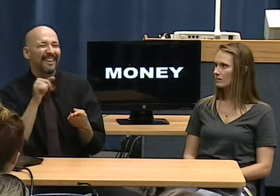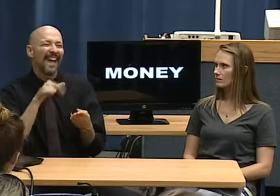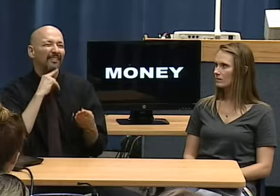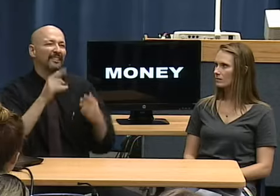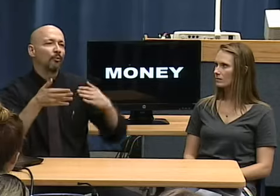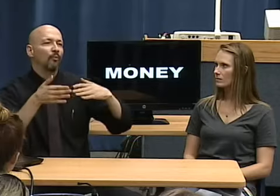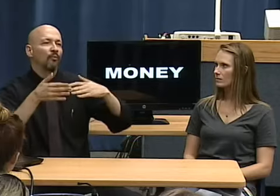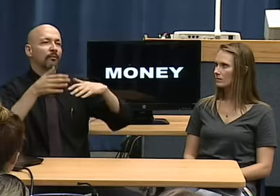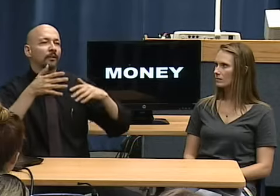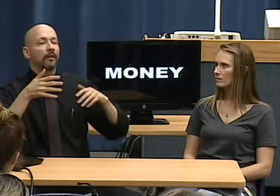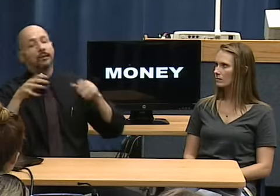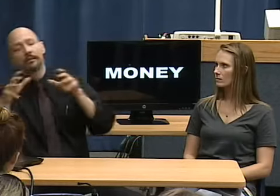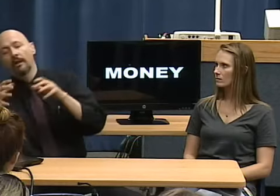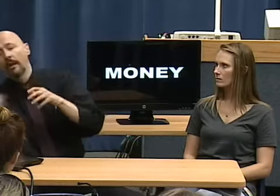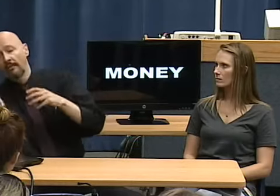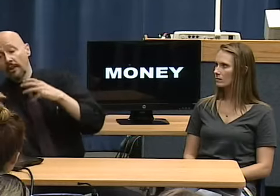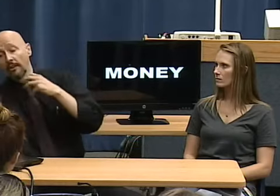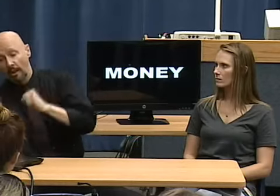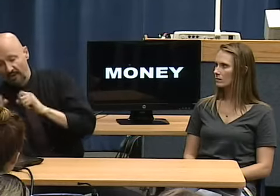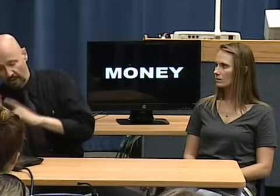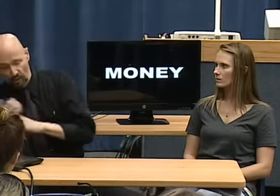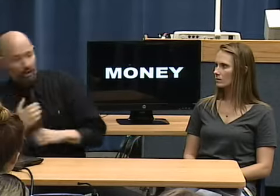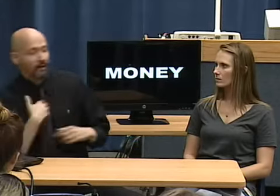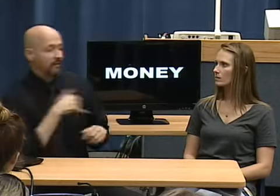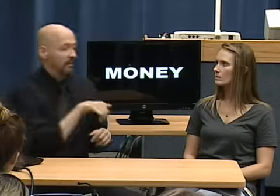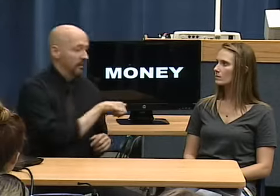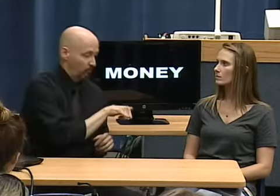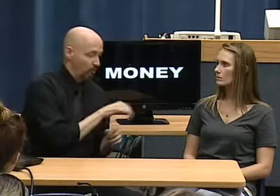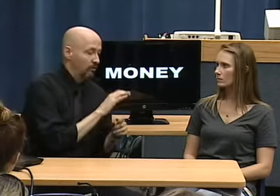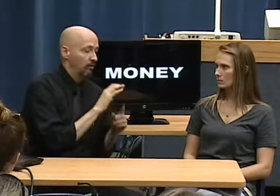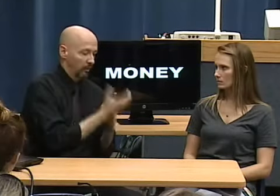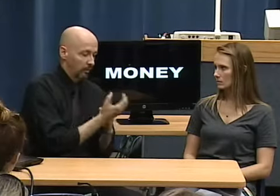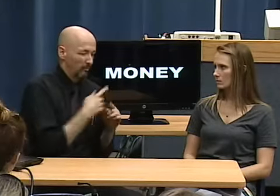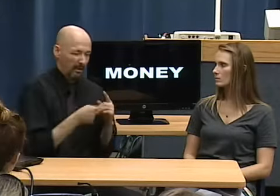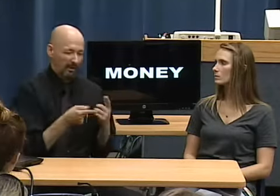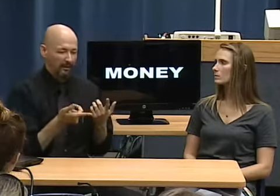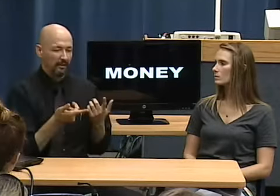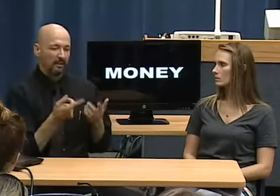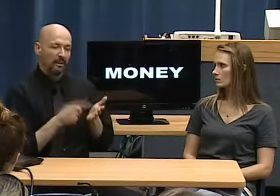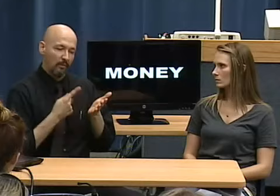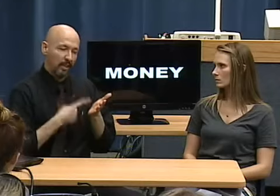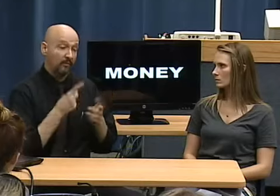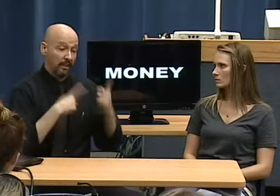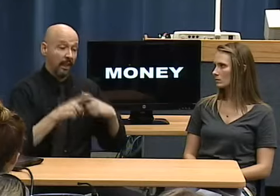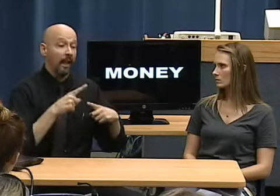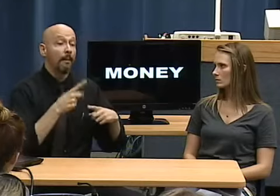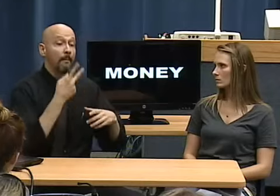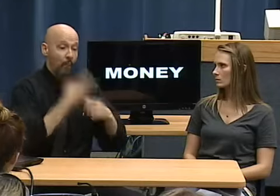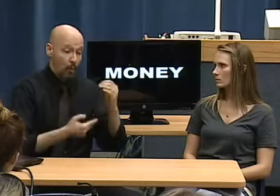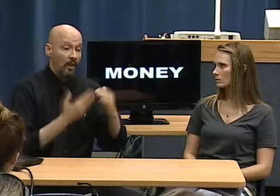Yeah, but that .... OK, over here you have Dominance Condition ...and here you have Symmetry Condition. Sometimes a sign uses both hands